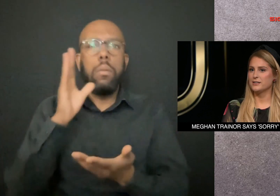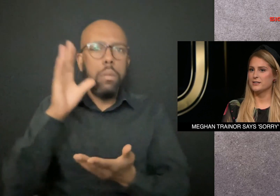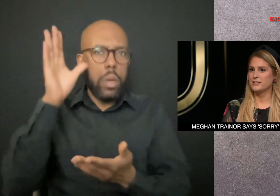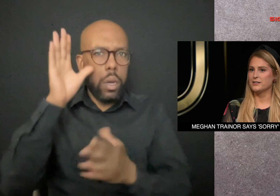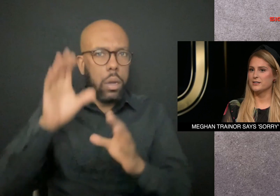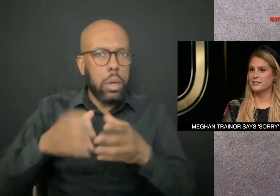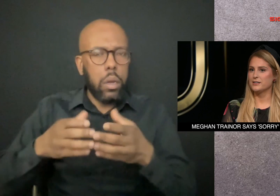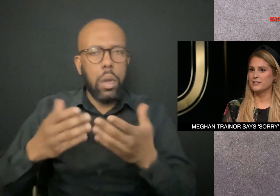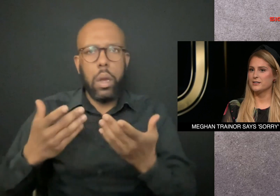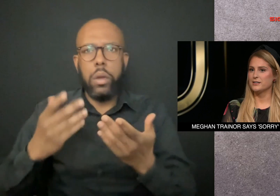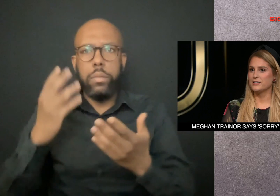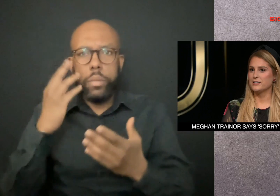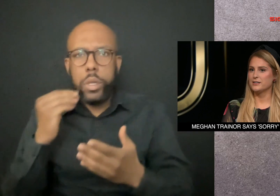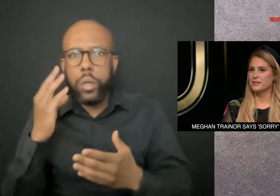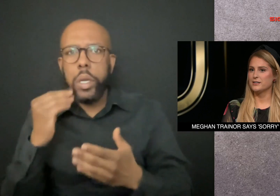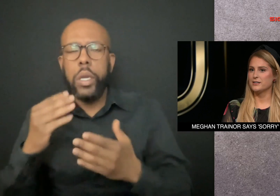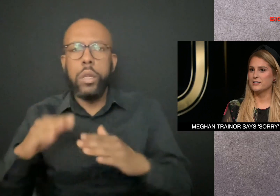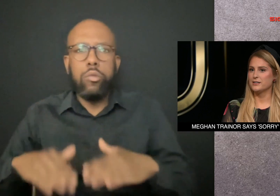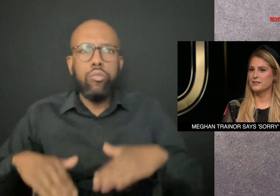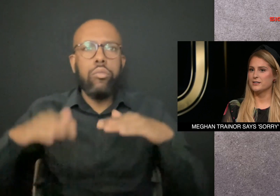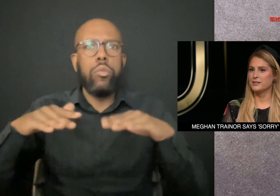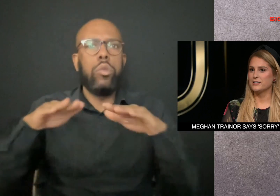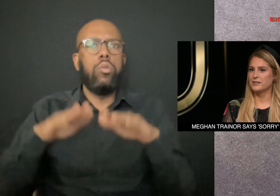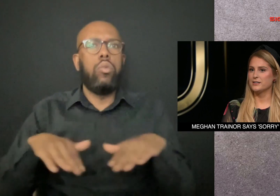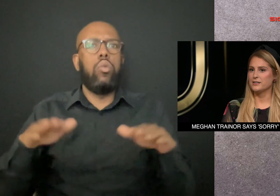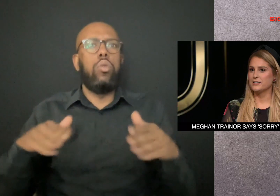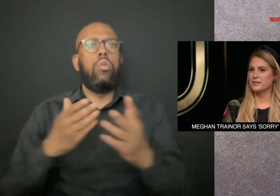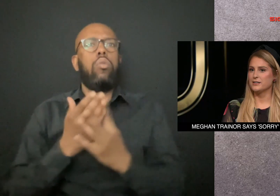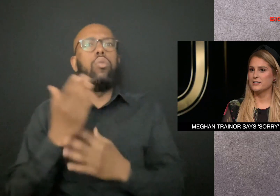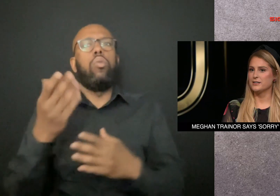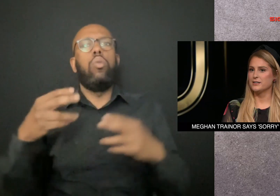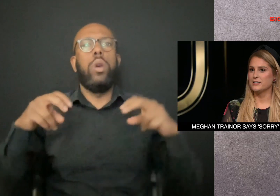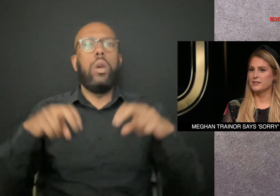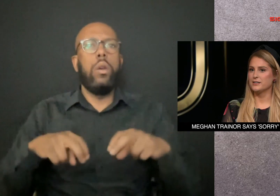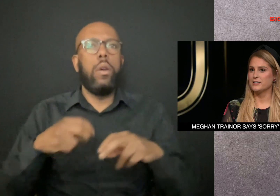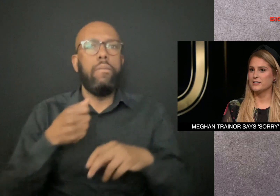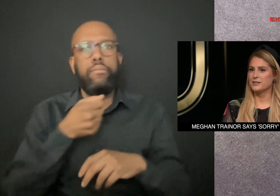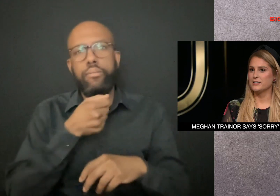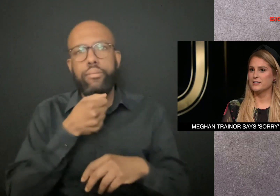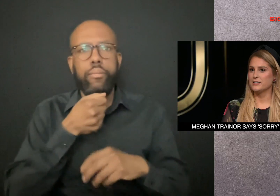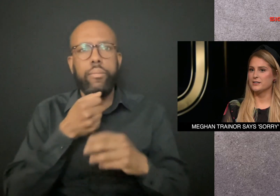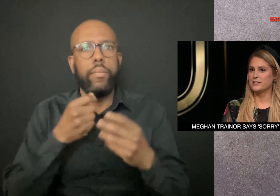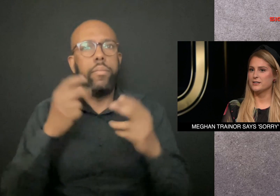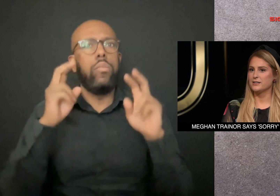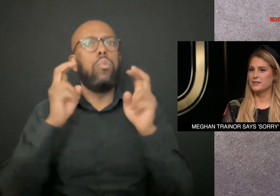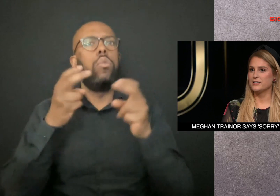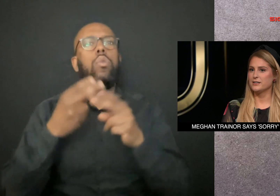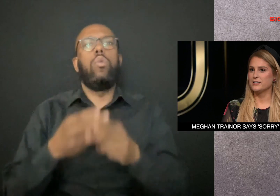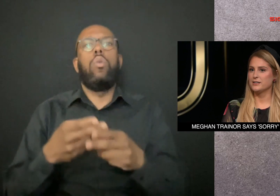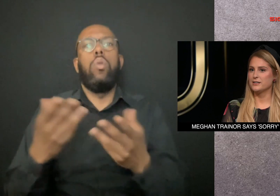the comments came during a discussion about parenthood on her podcast entitled workin' on it